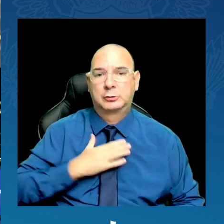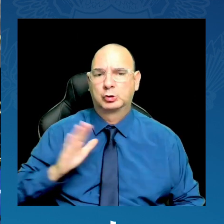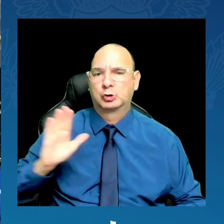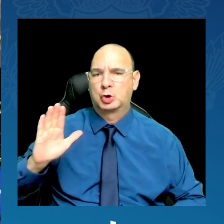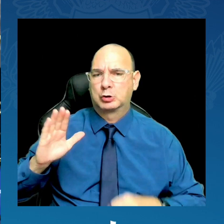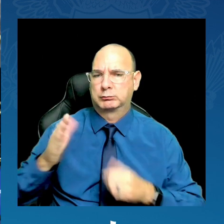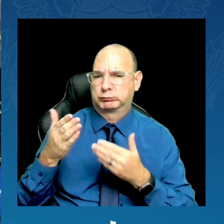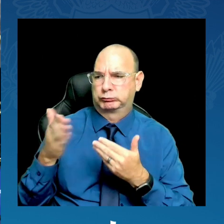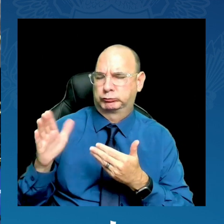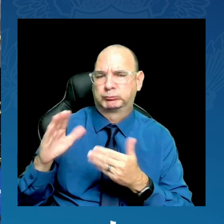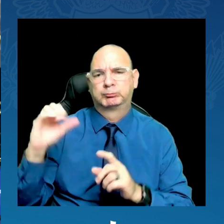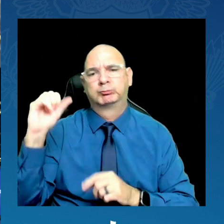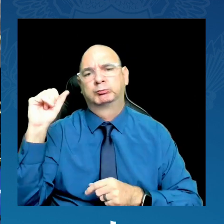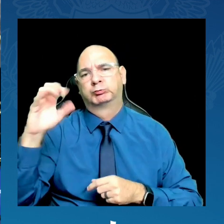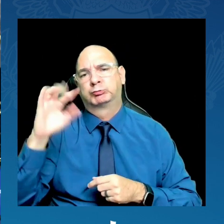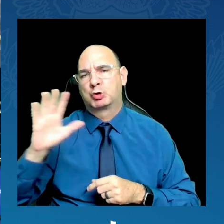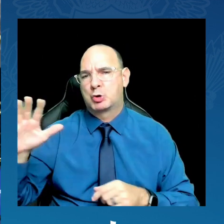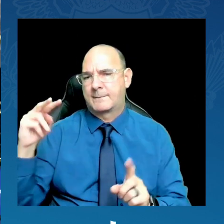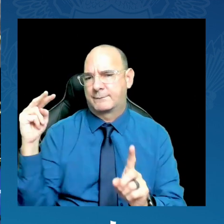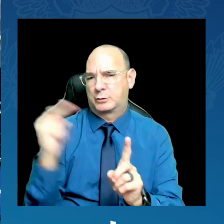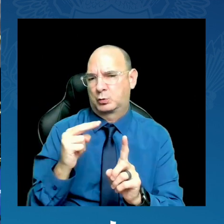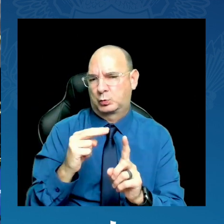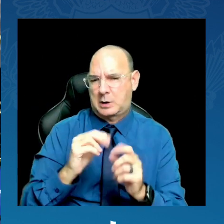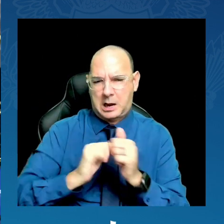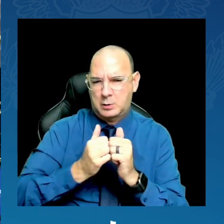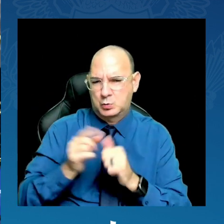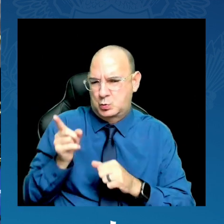and how you are thinking through the Department of Defense